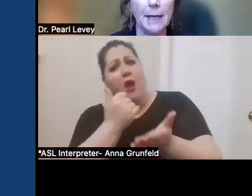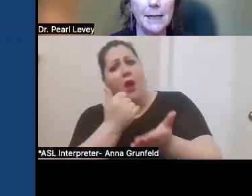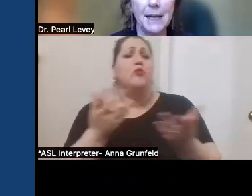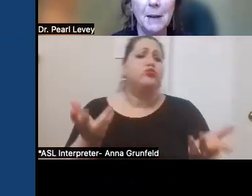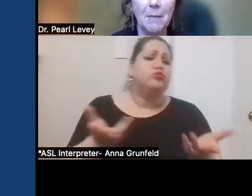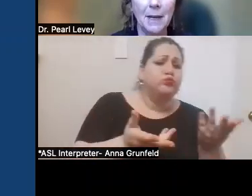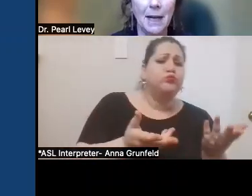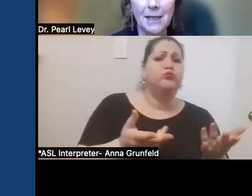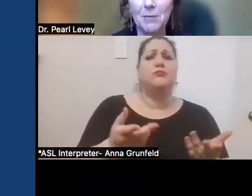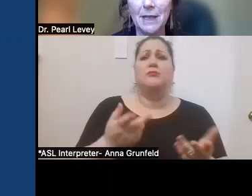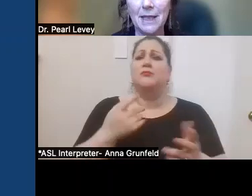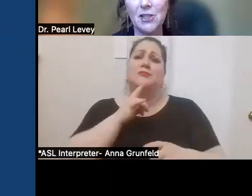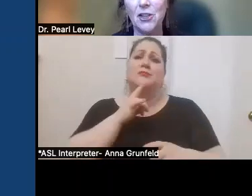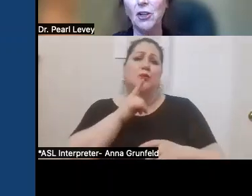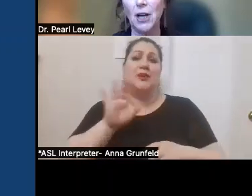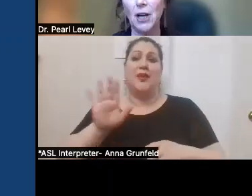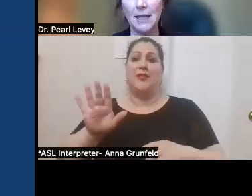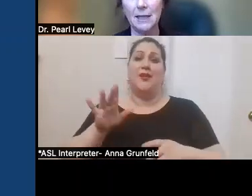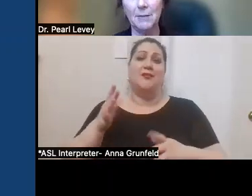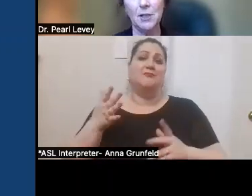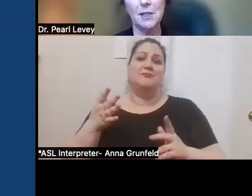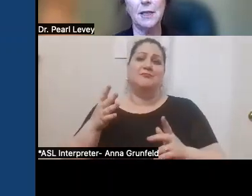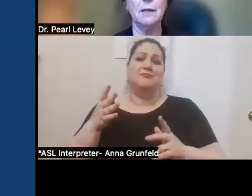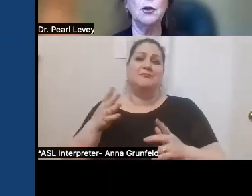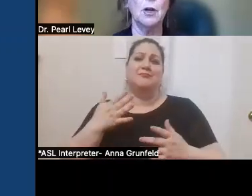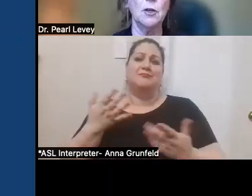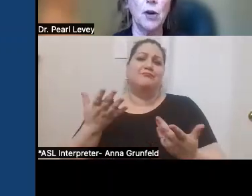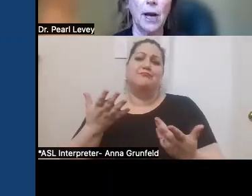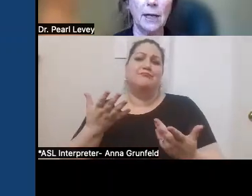place but ultimately it's not a good idea because you cant track